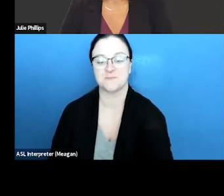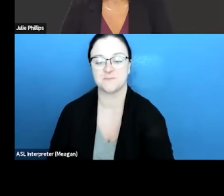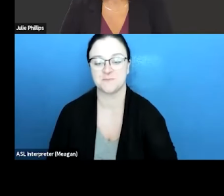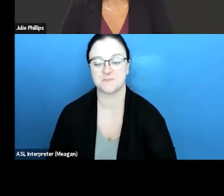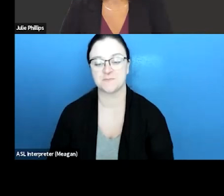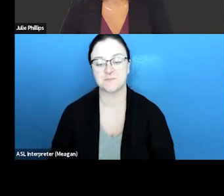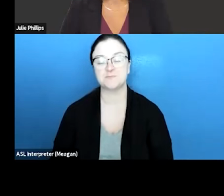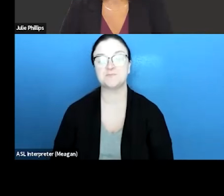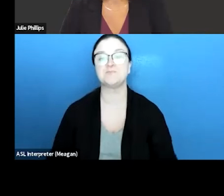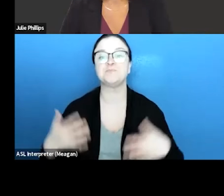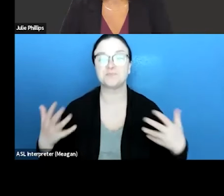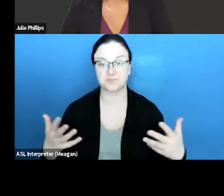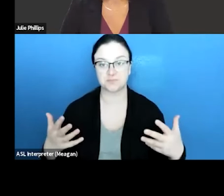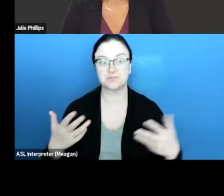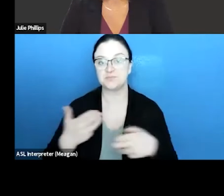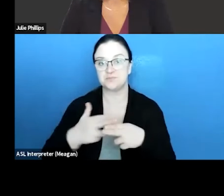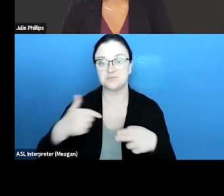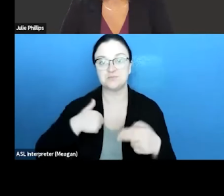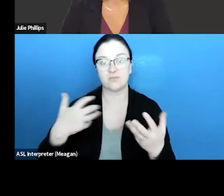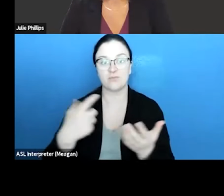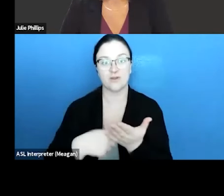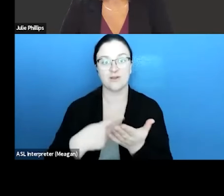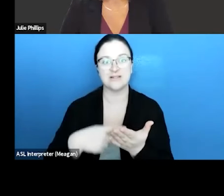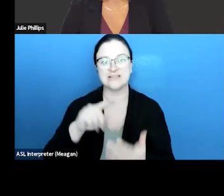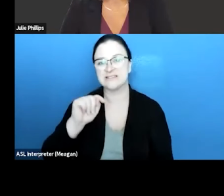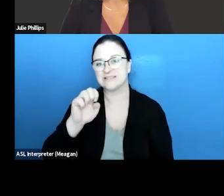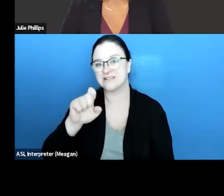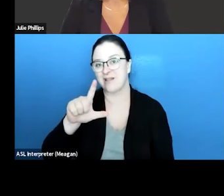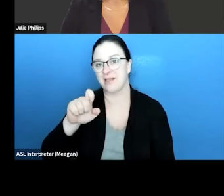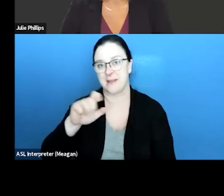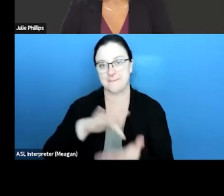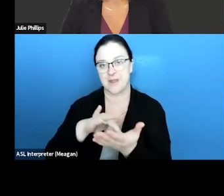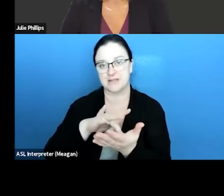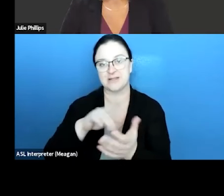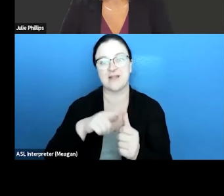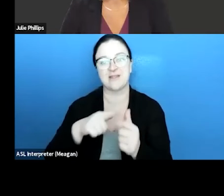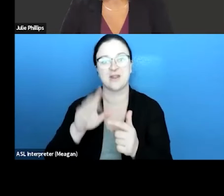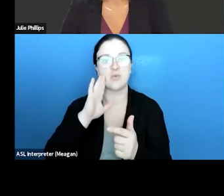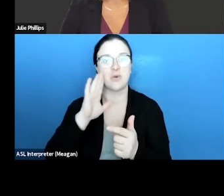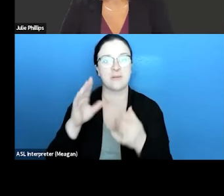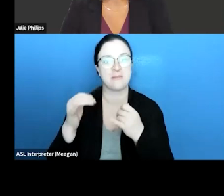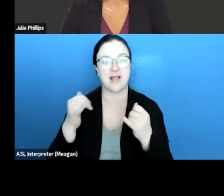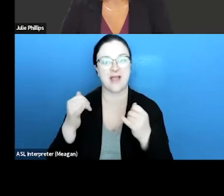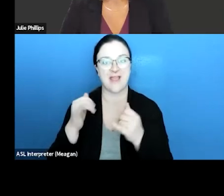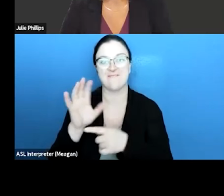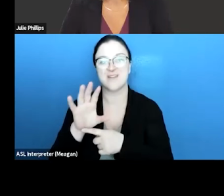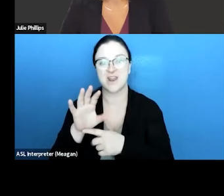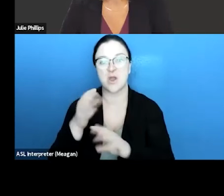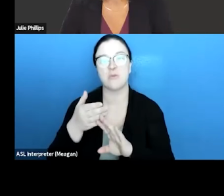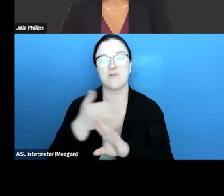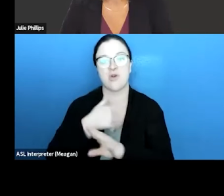So, I quickly wanna talk about telemedicine, and then I'm gonna play a quick video before I turn it over to my colleagues from Kansas.